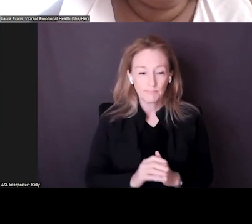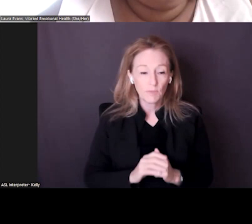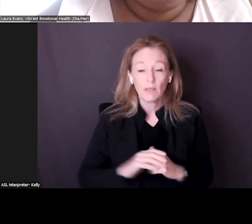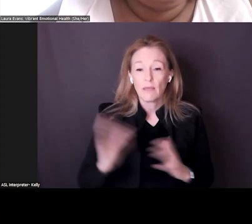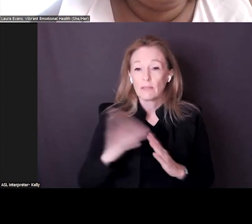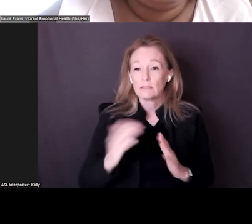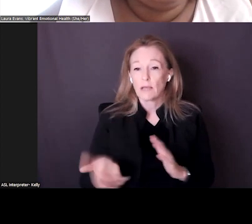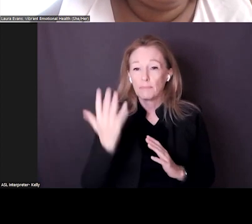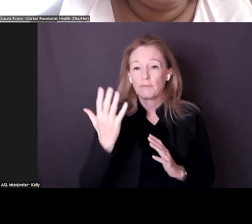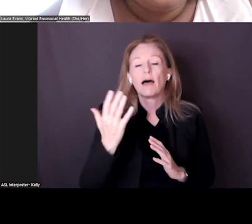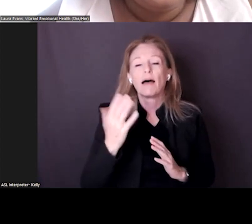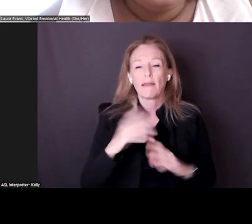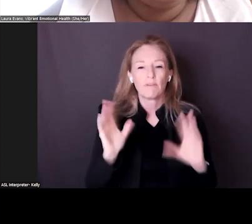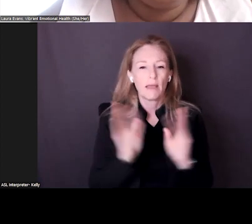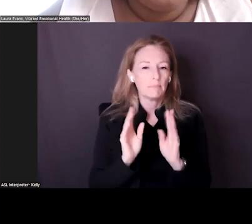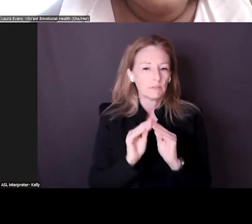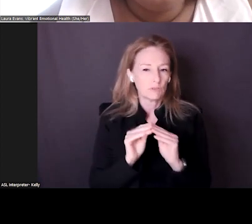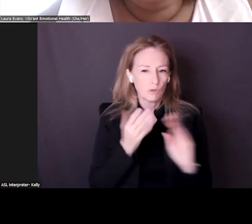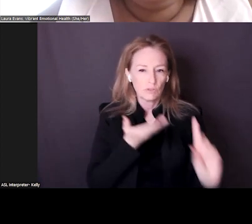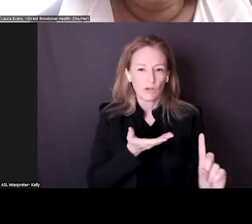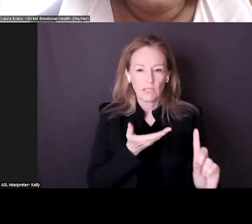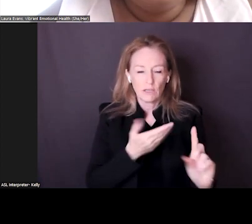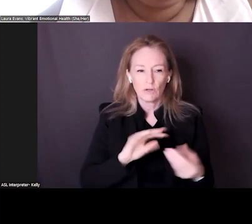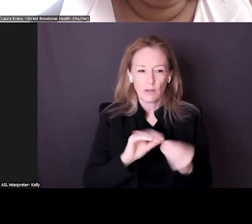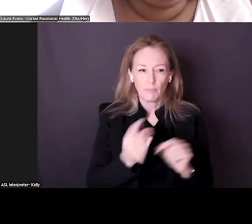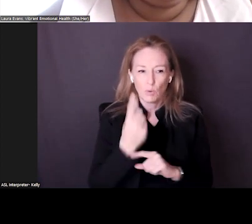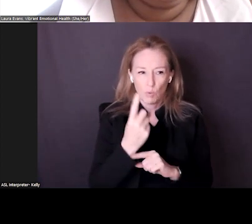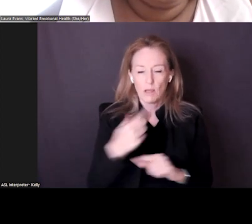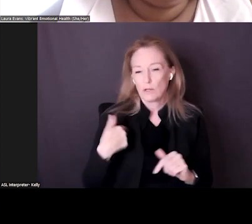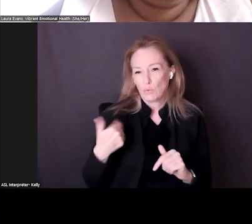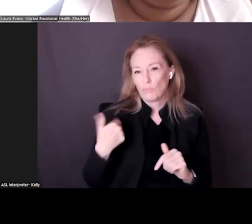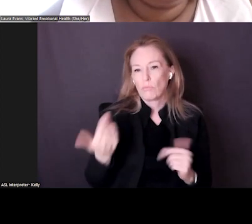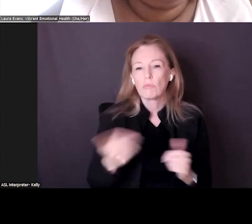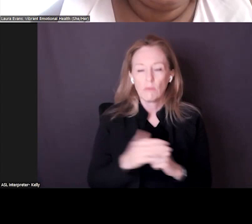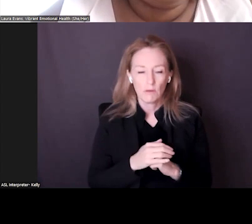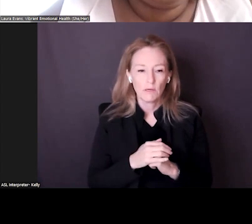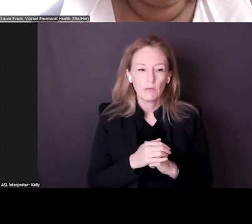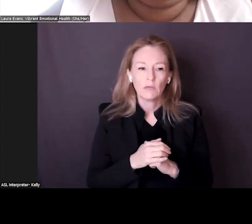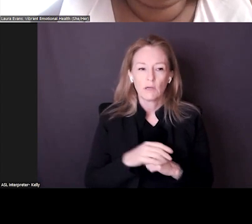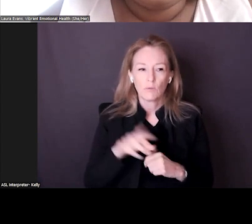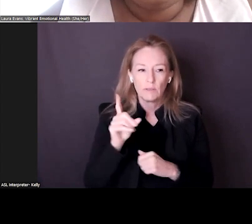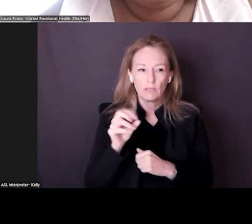AND YOU WILL NEVER MISS A JAM.